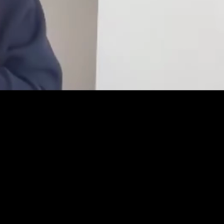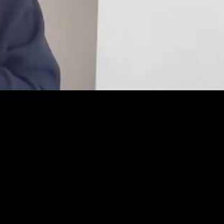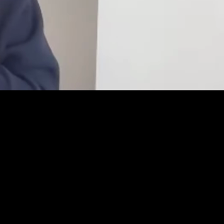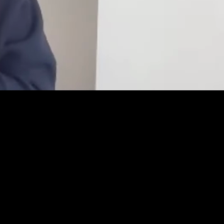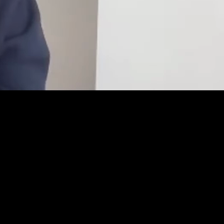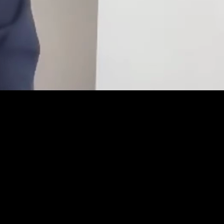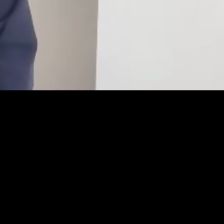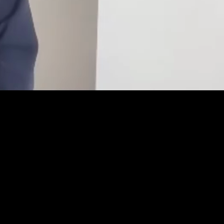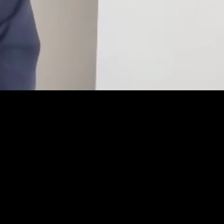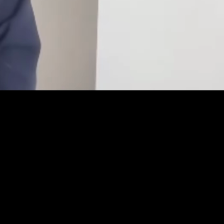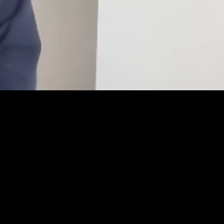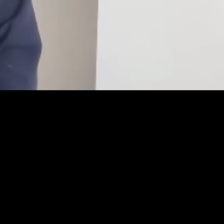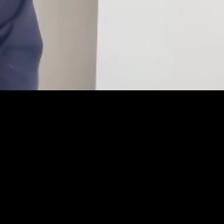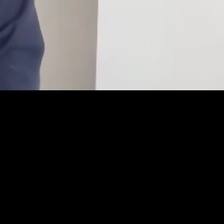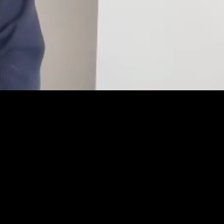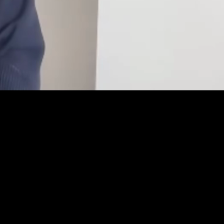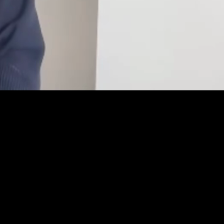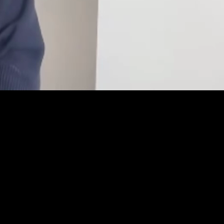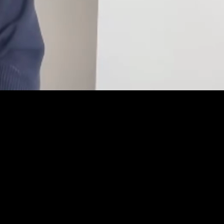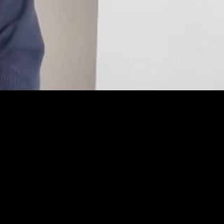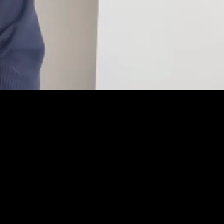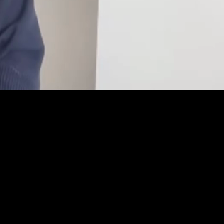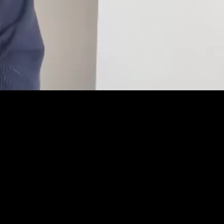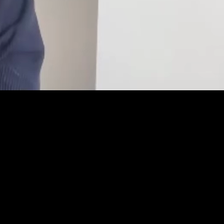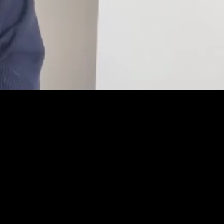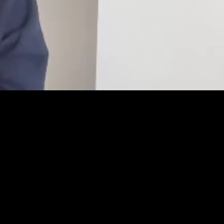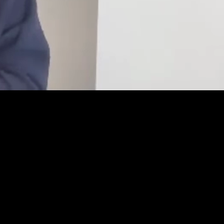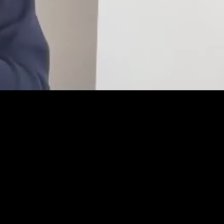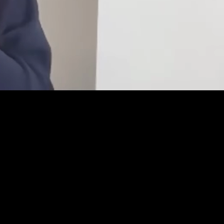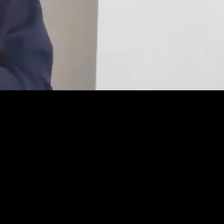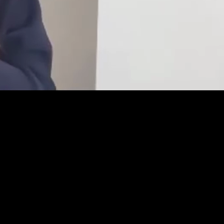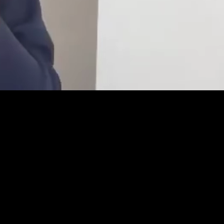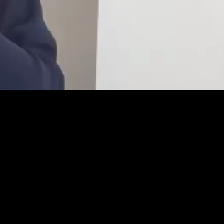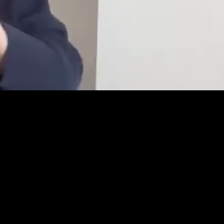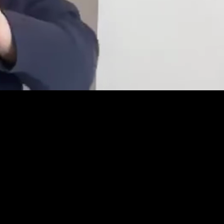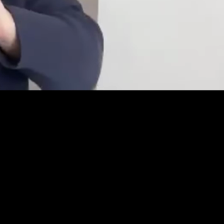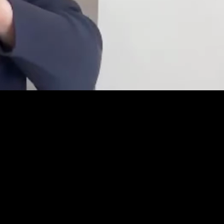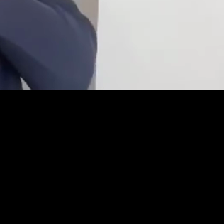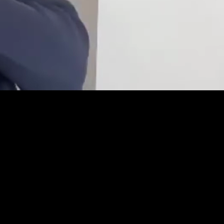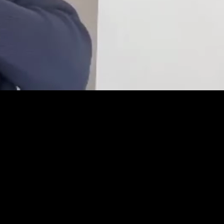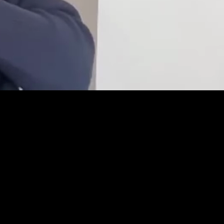I think there's quite a few that we've touched on that we might need to go into more detail,